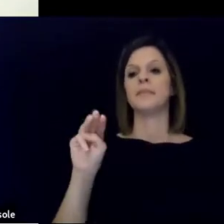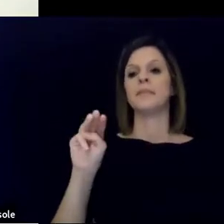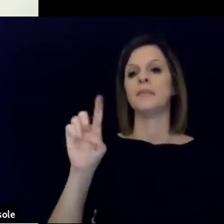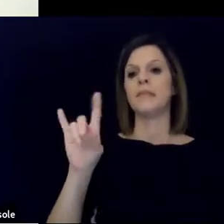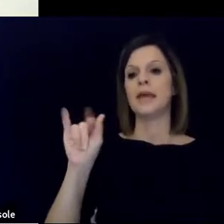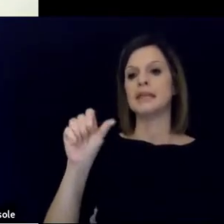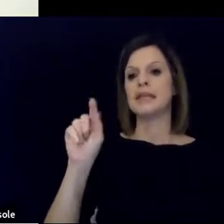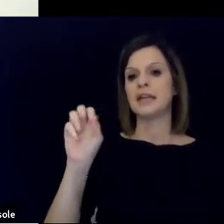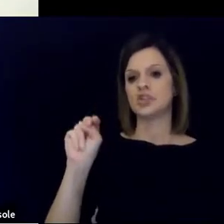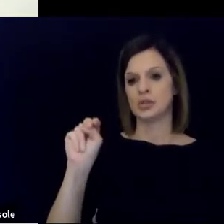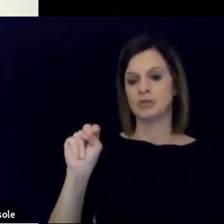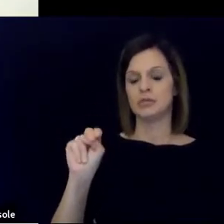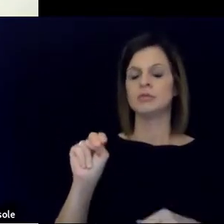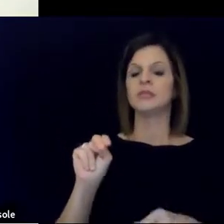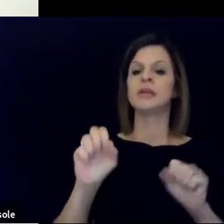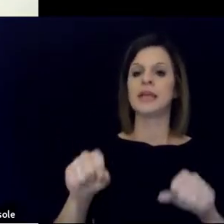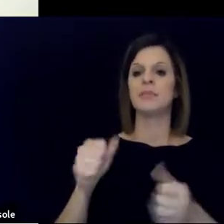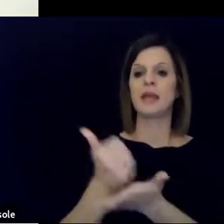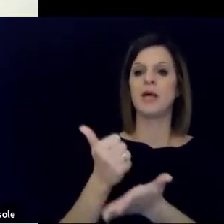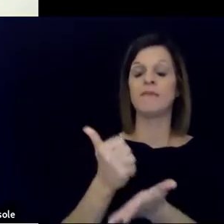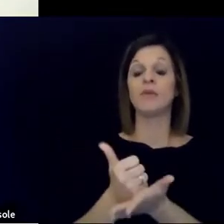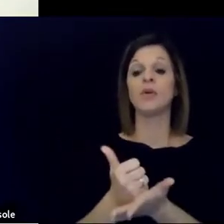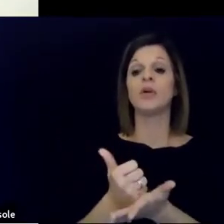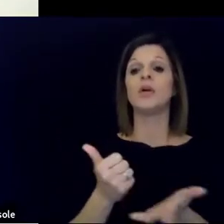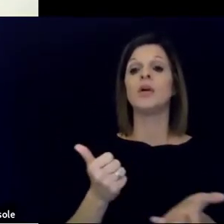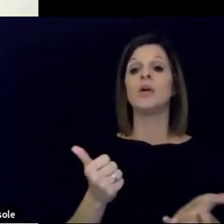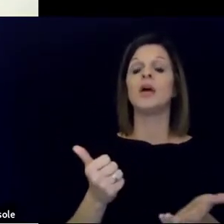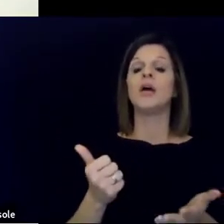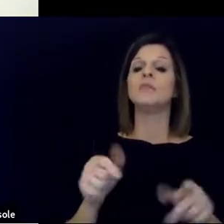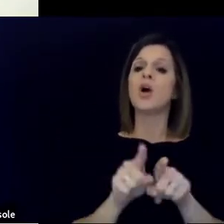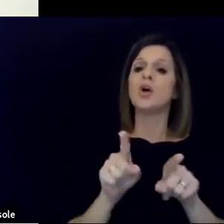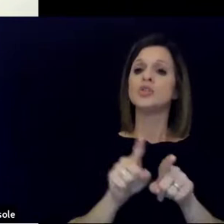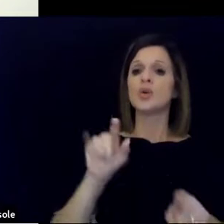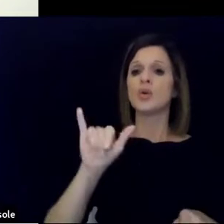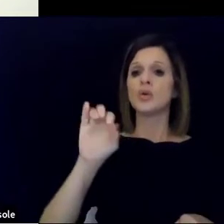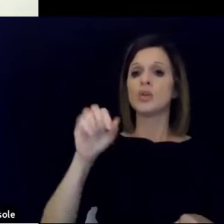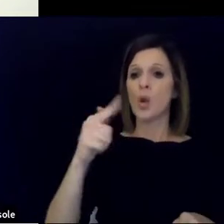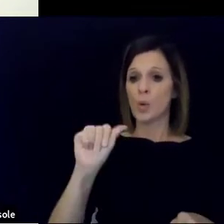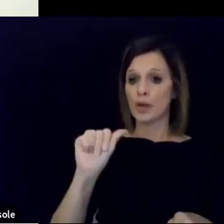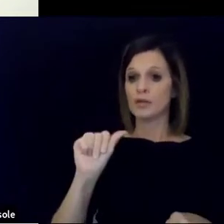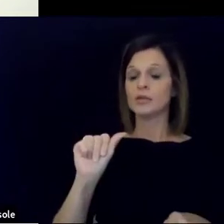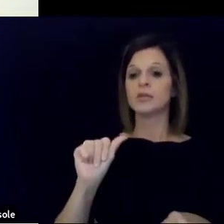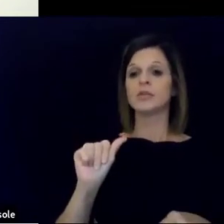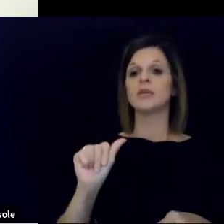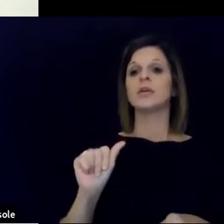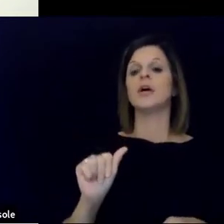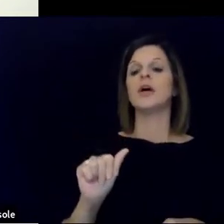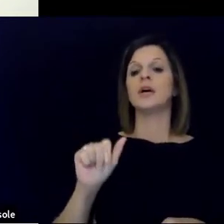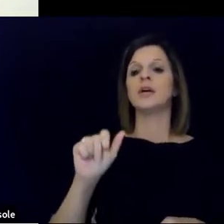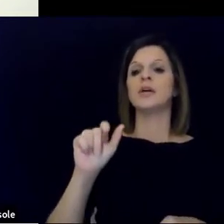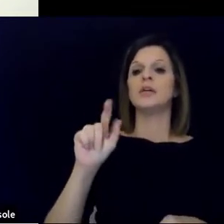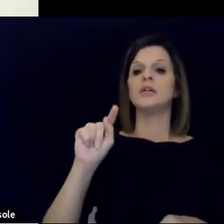one of the things that seems to be very popular is yoga. Tai chi is also very useful,